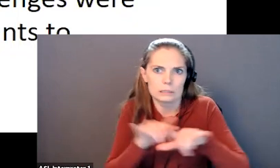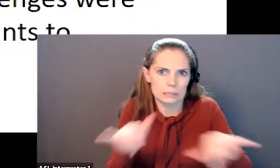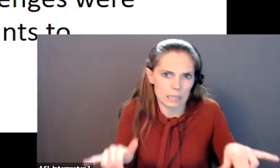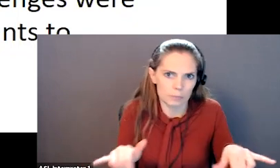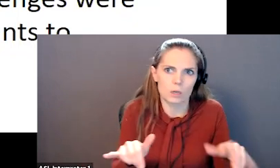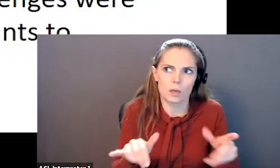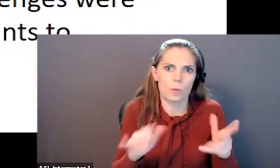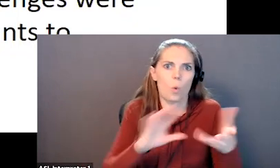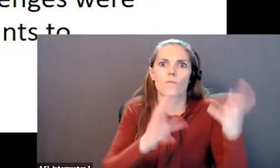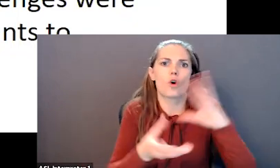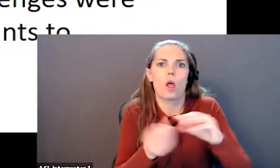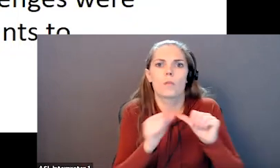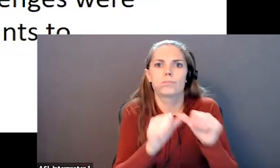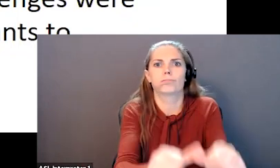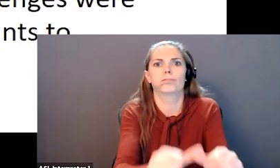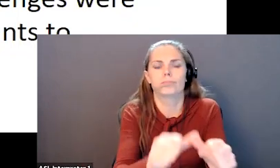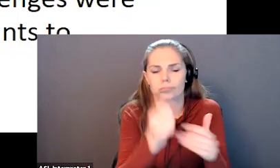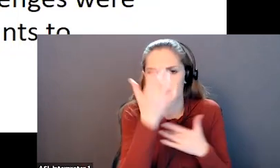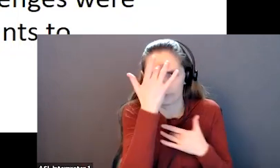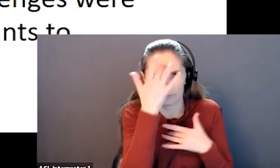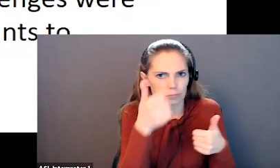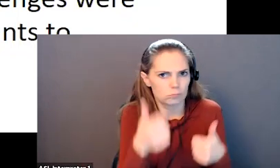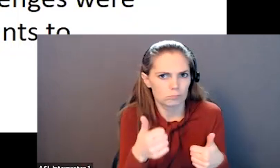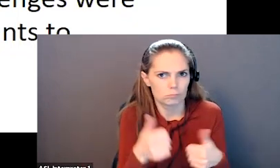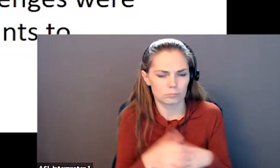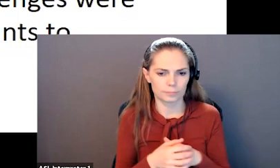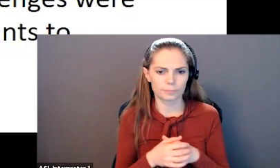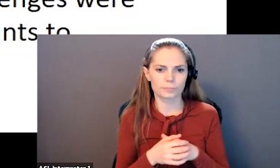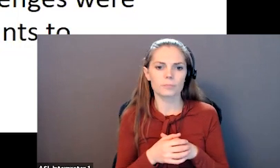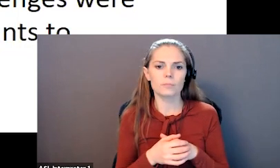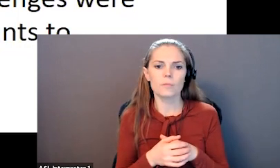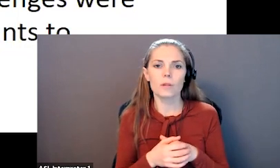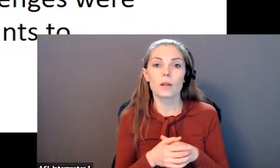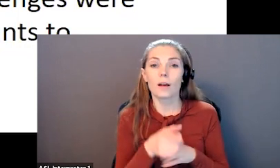Dimensions of disability included physical, cognitive and mental and emotional health